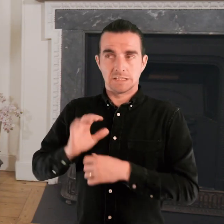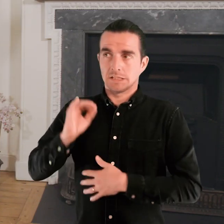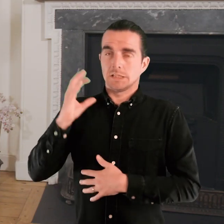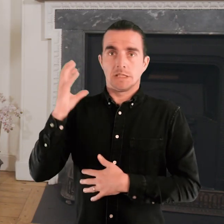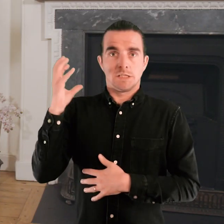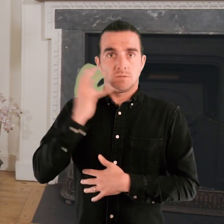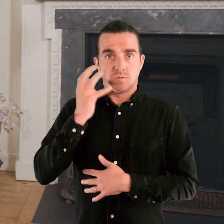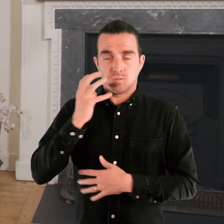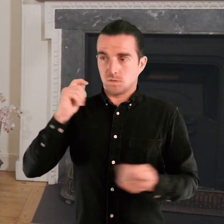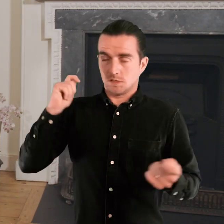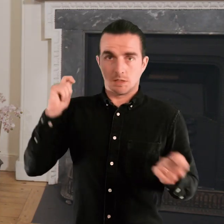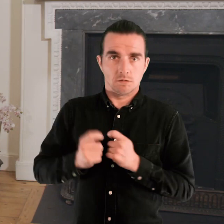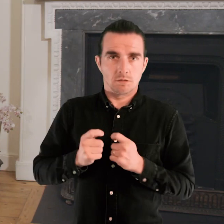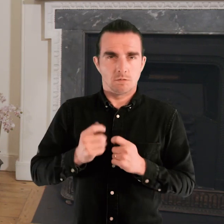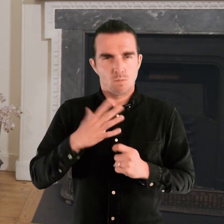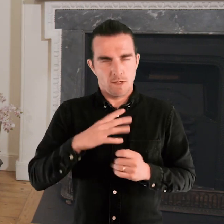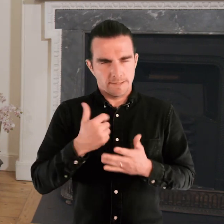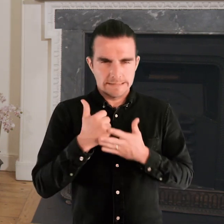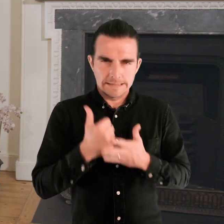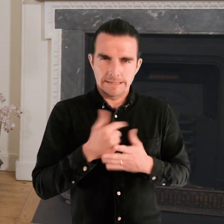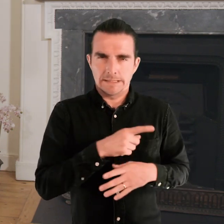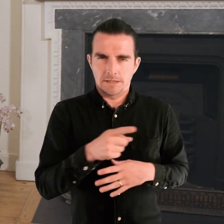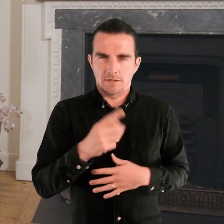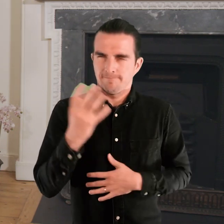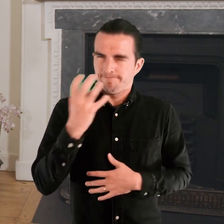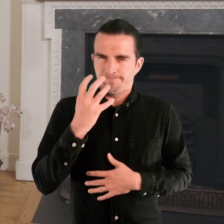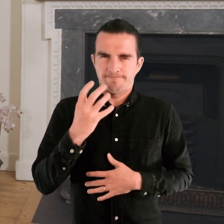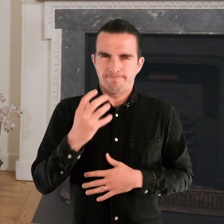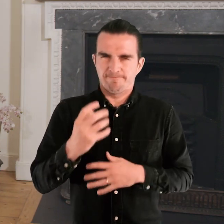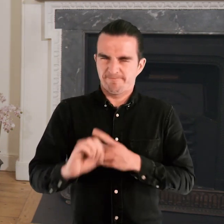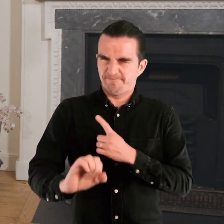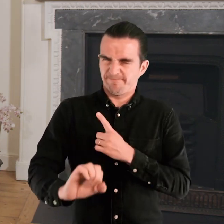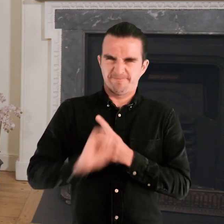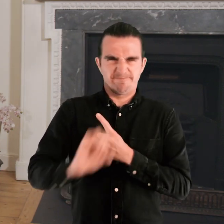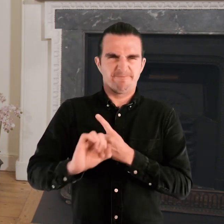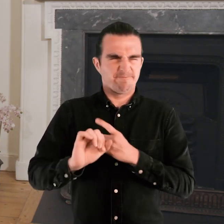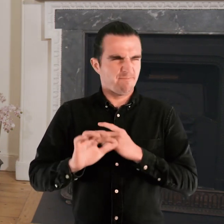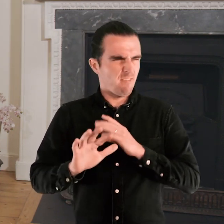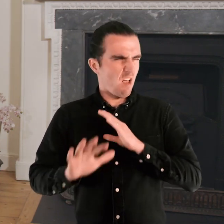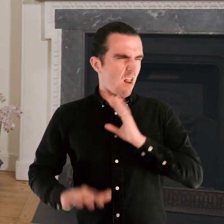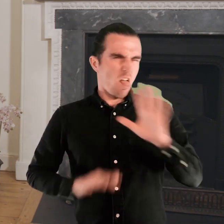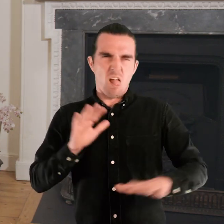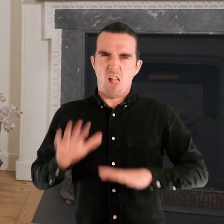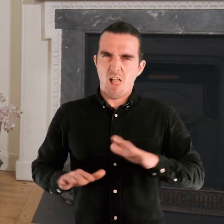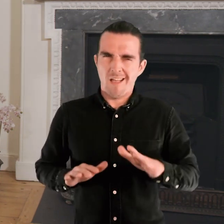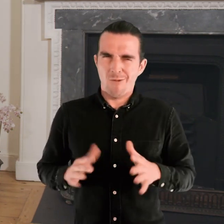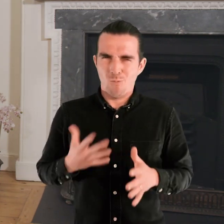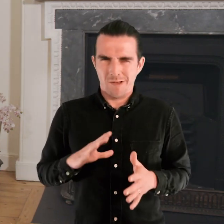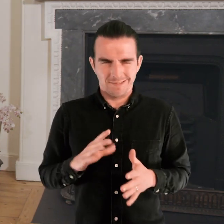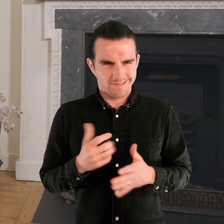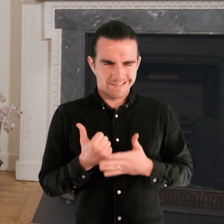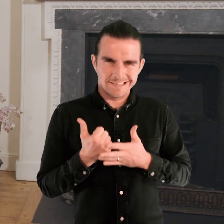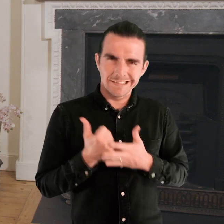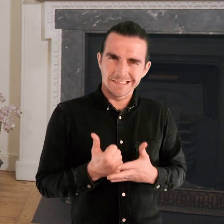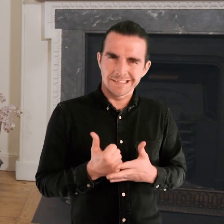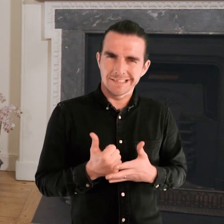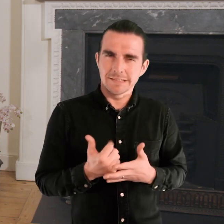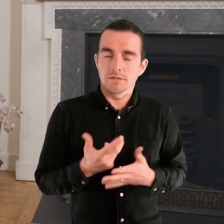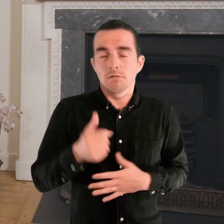It’s the younger generations that in many ways has been hit the hardest by the pandemic. Of course, they’ve escaped the worst ill health effects,